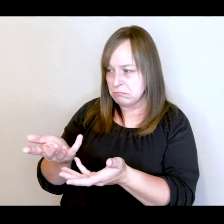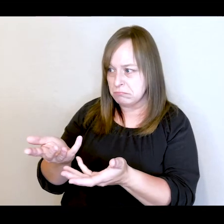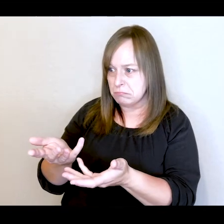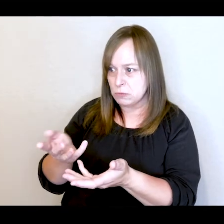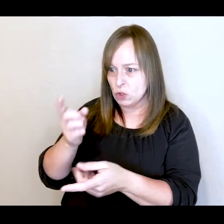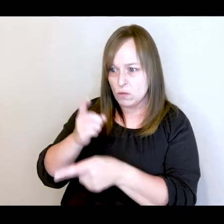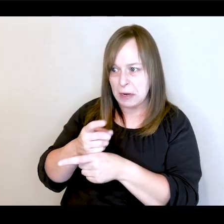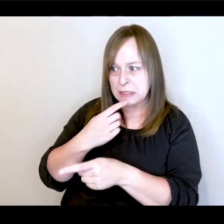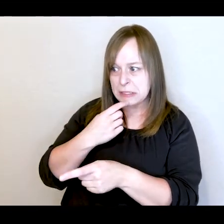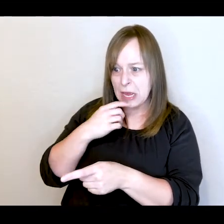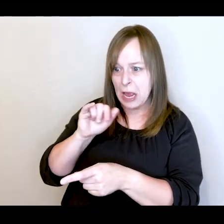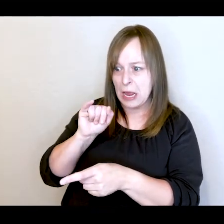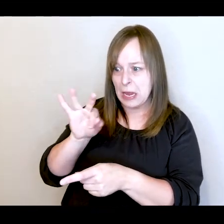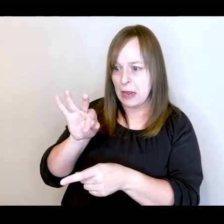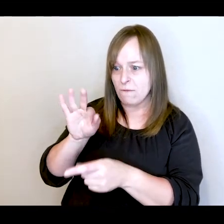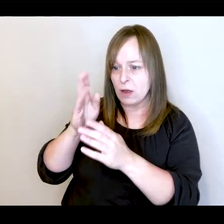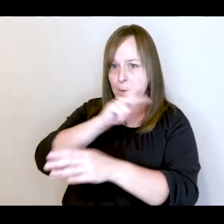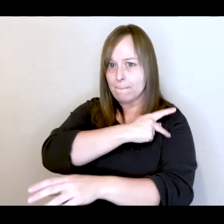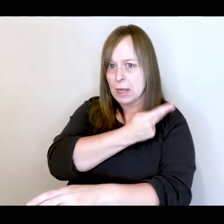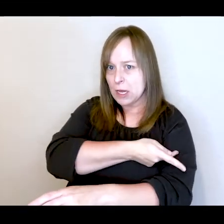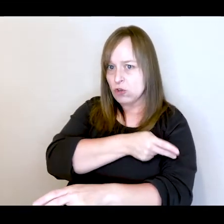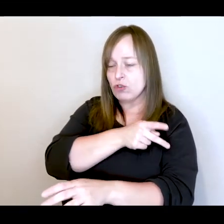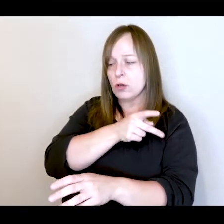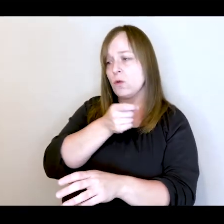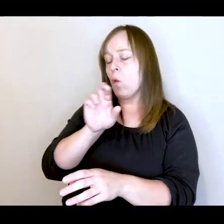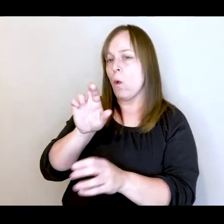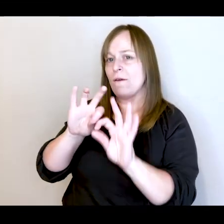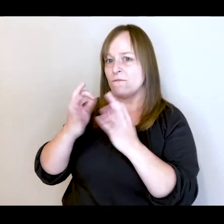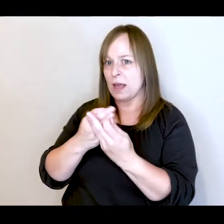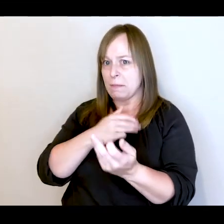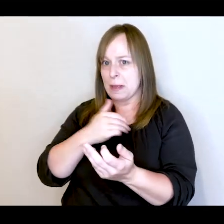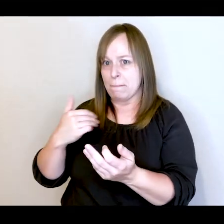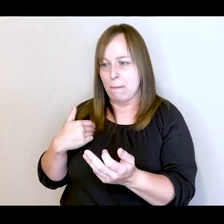Would it be correct to say that a patient or a family member of a